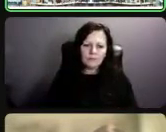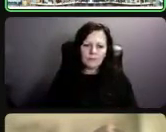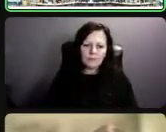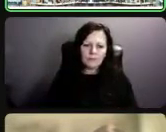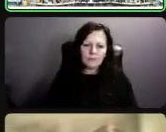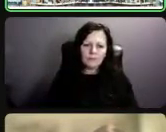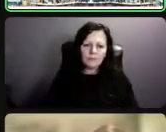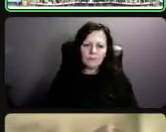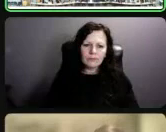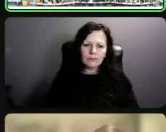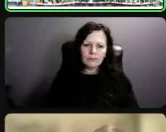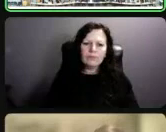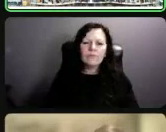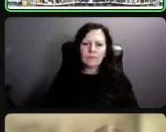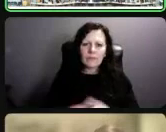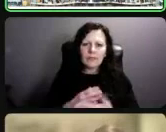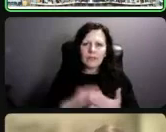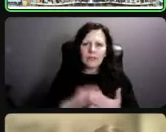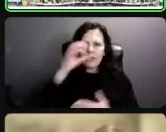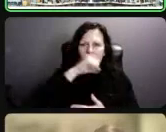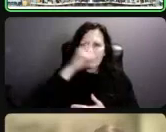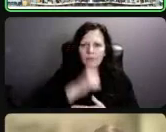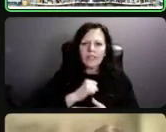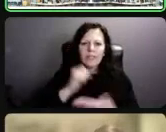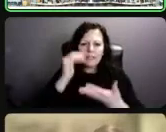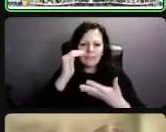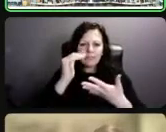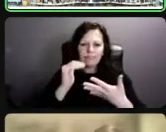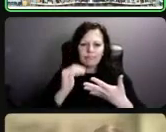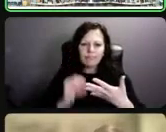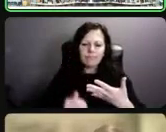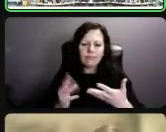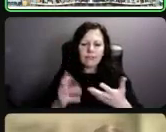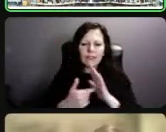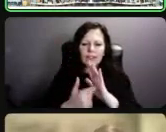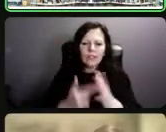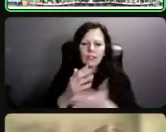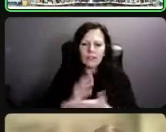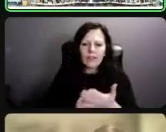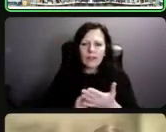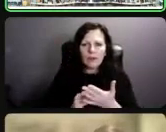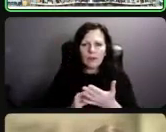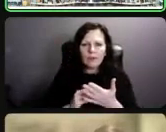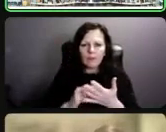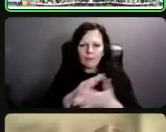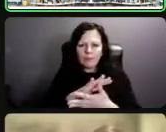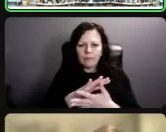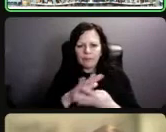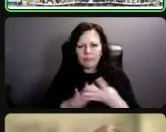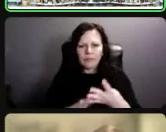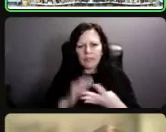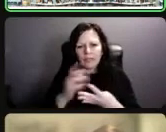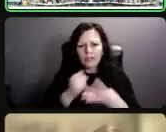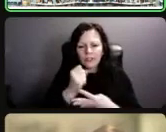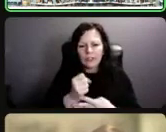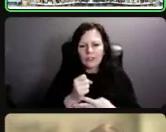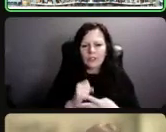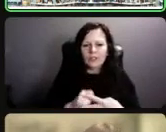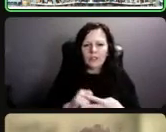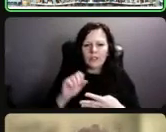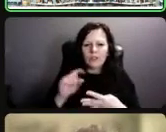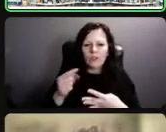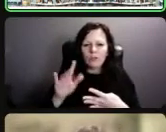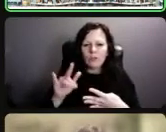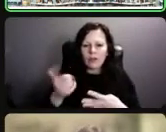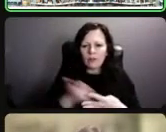LOT OF OUR L ONES JUST SOME